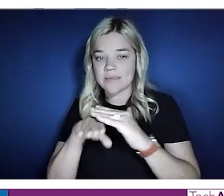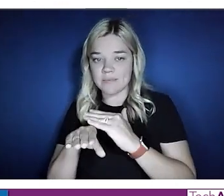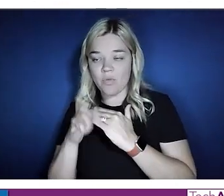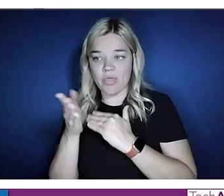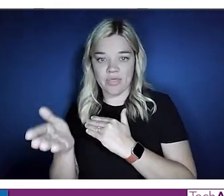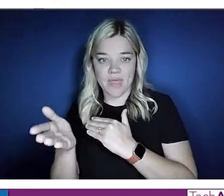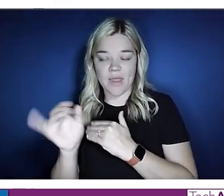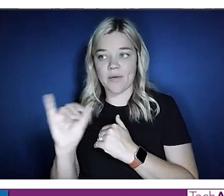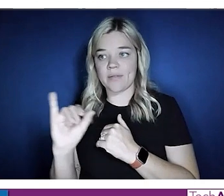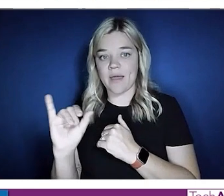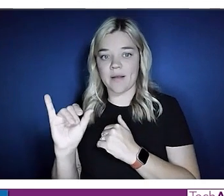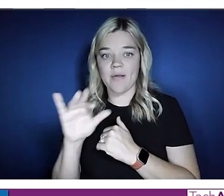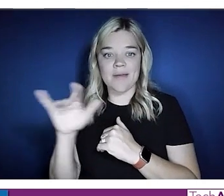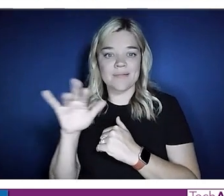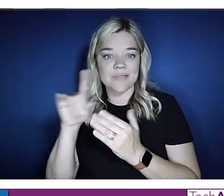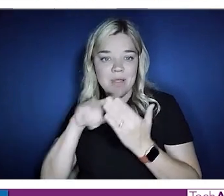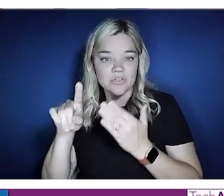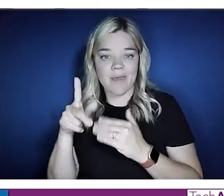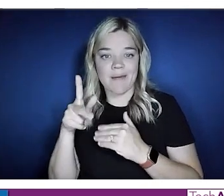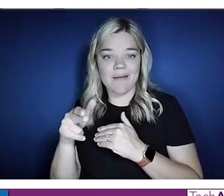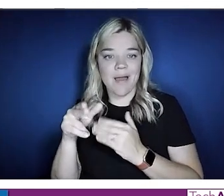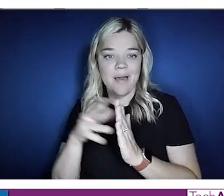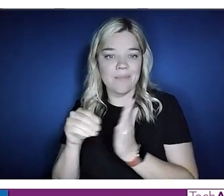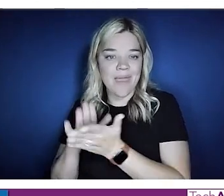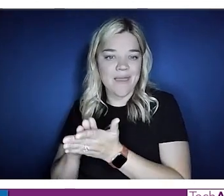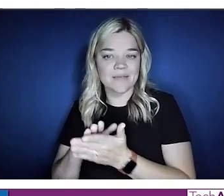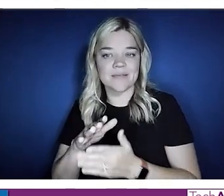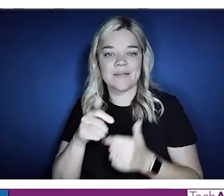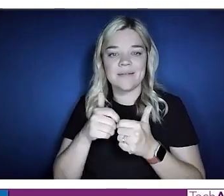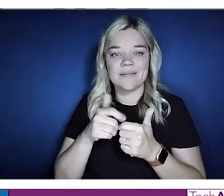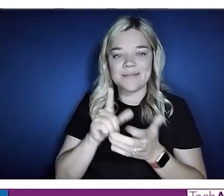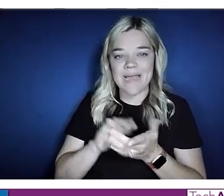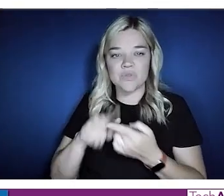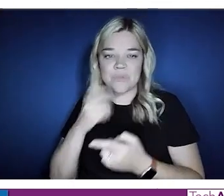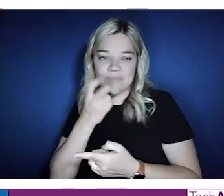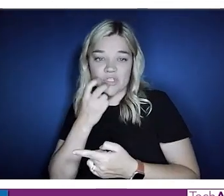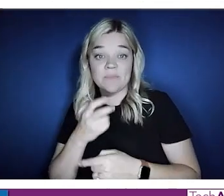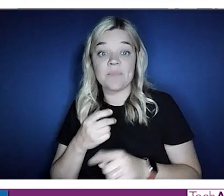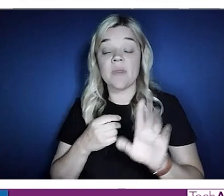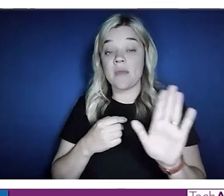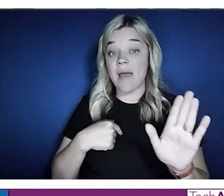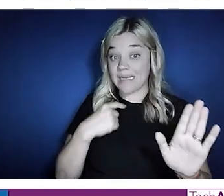such as spell check, cut, paste, text to speech, et cetera. I can tell you, this week, I worked on an editor